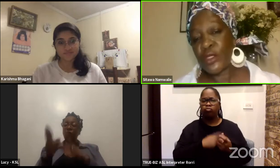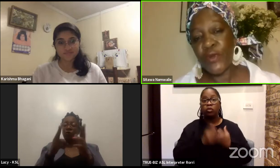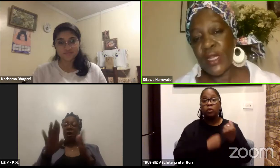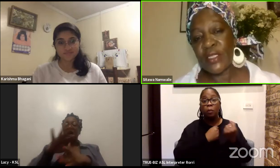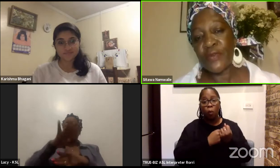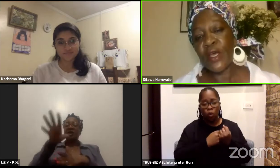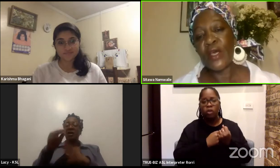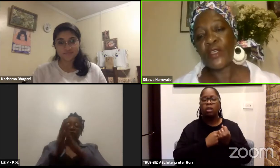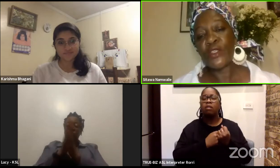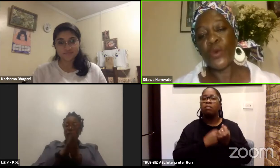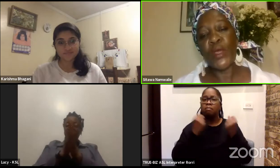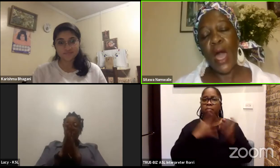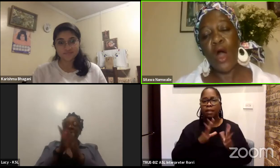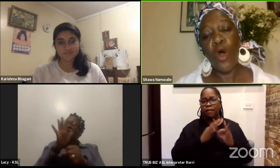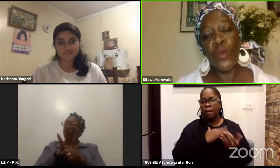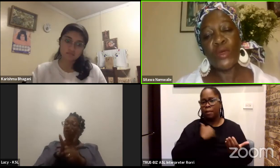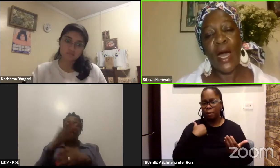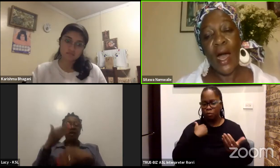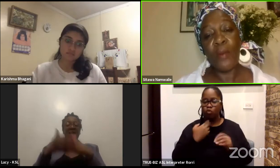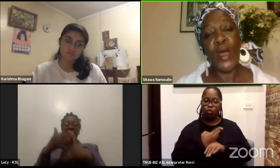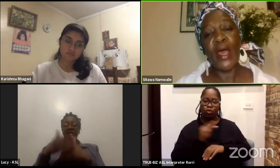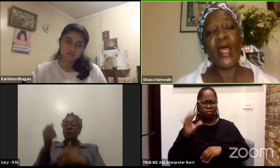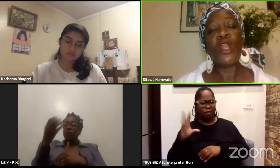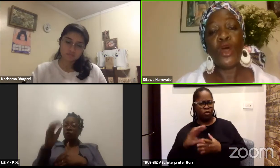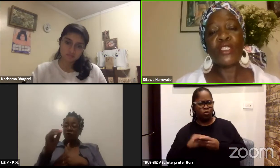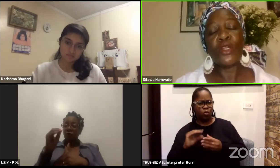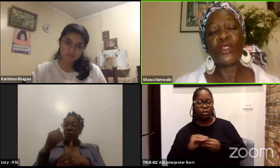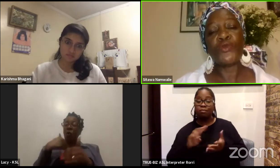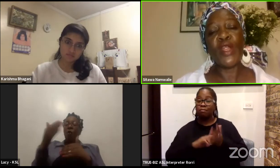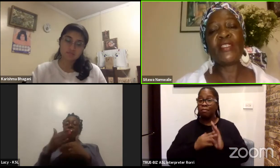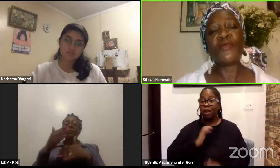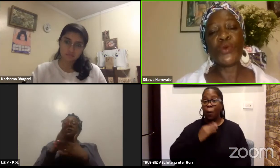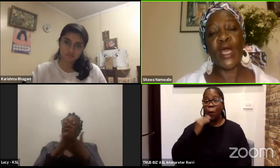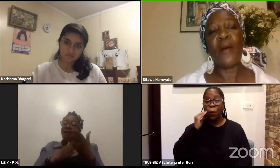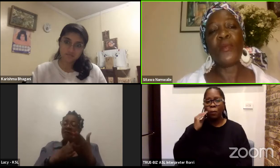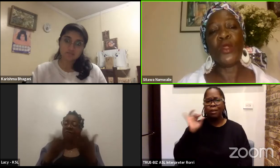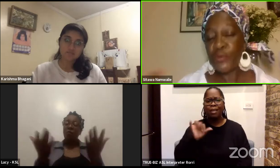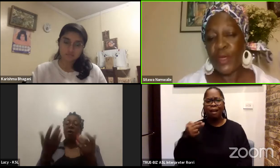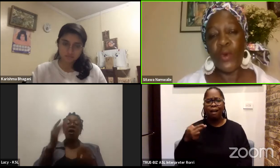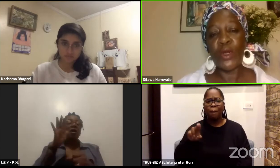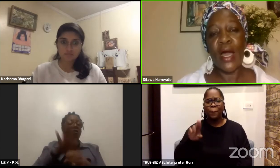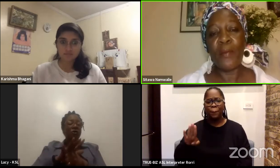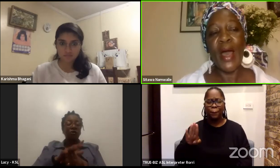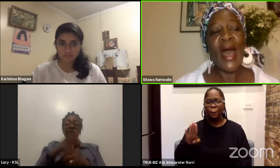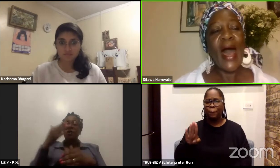lots of relatives. So our home was a hub where lots and lots of relatives would come, lots of people would come,